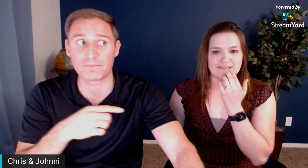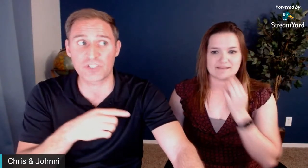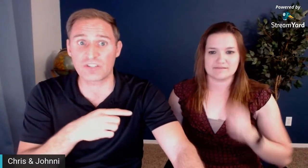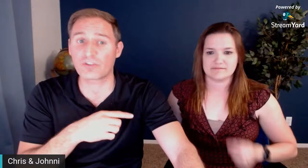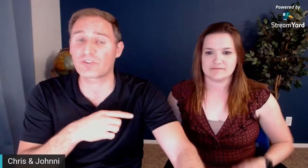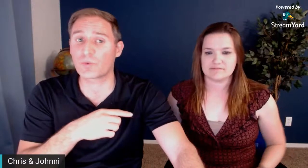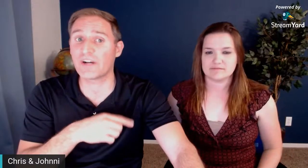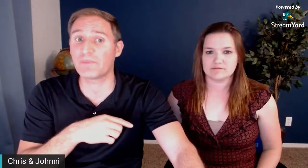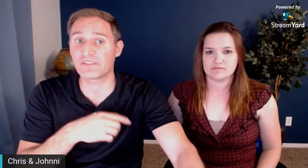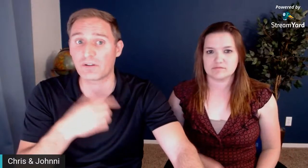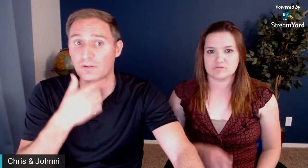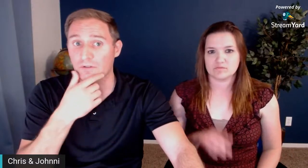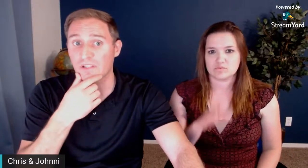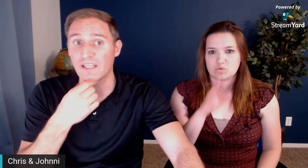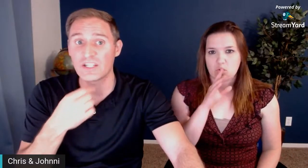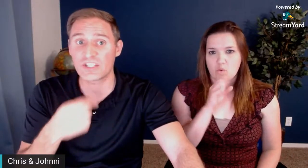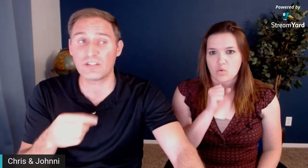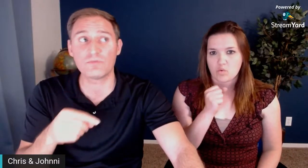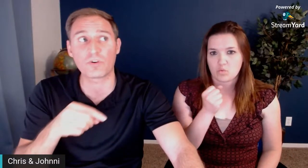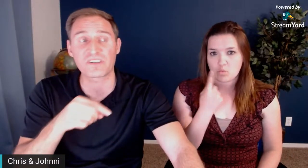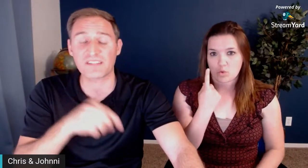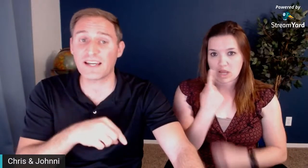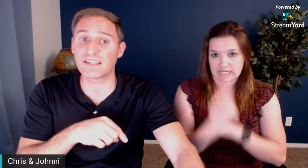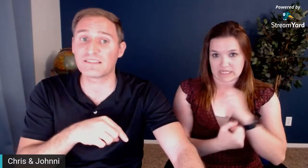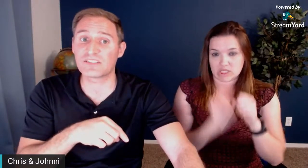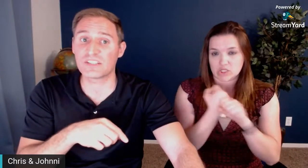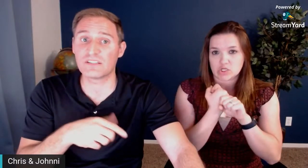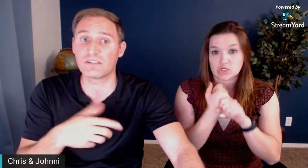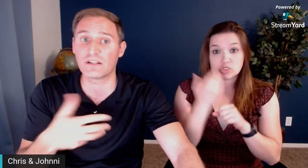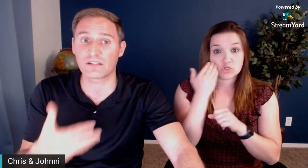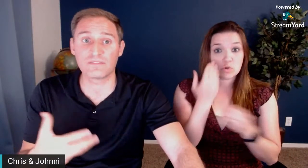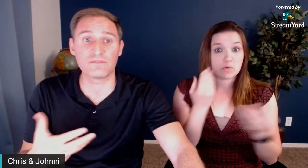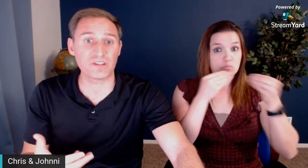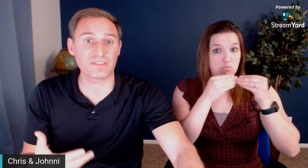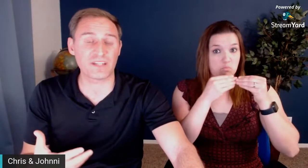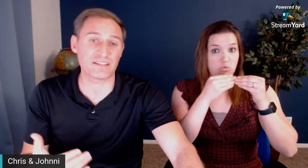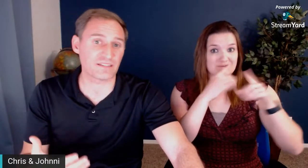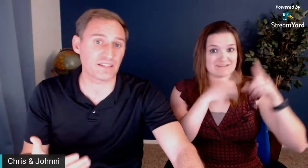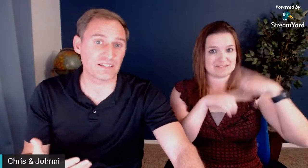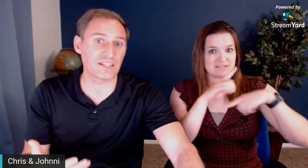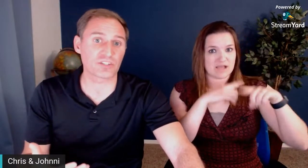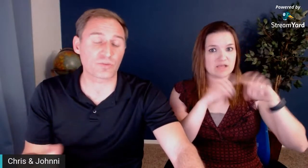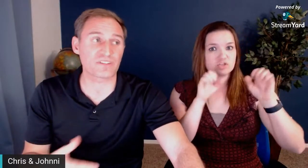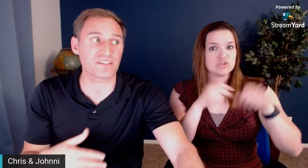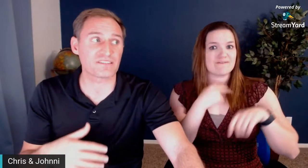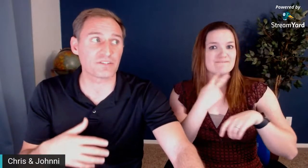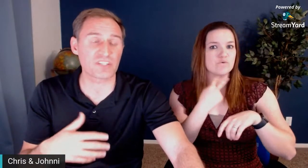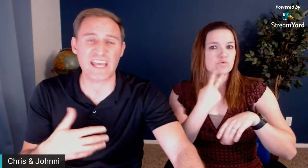she turns 12 months old she knew more signs than she could voice as in english words and so she had